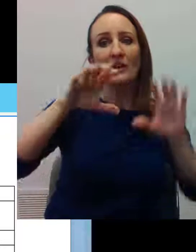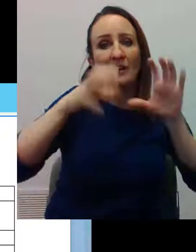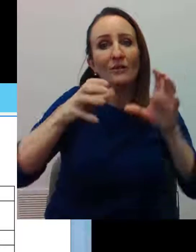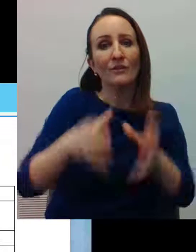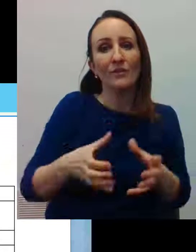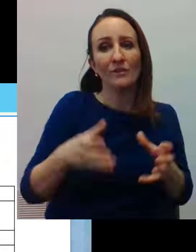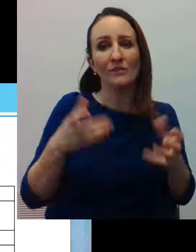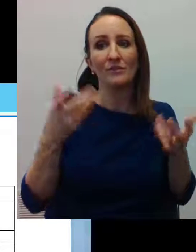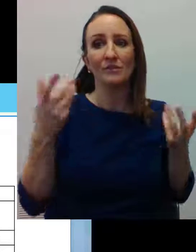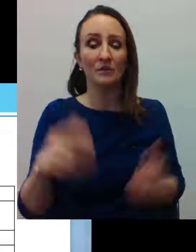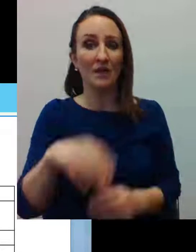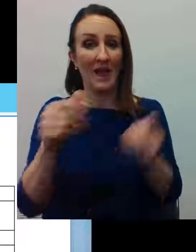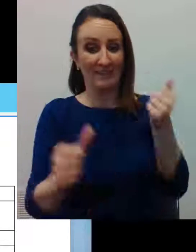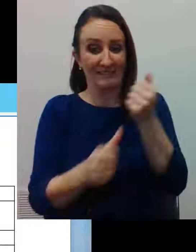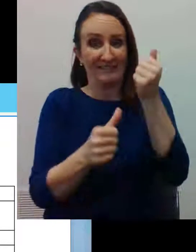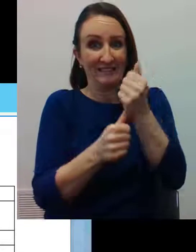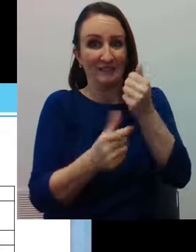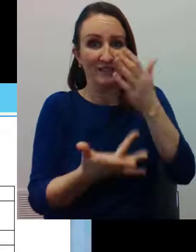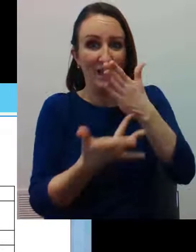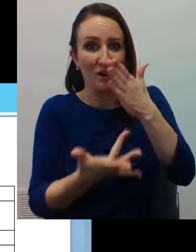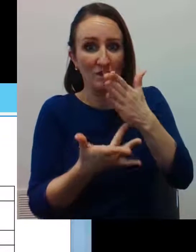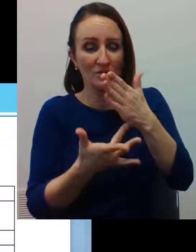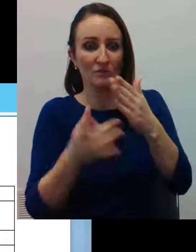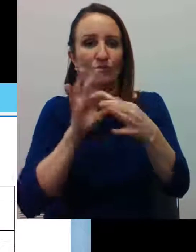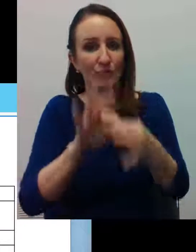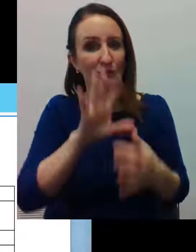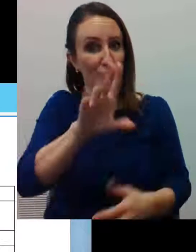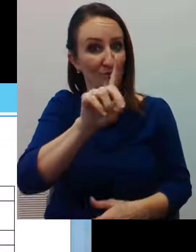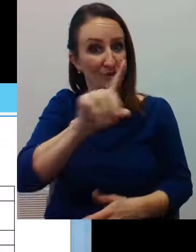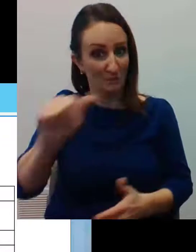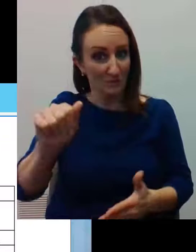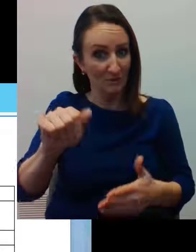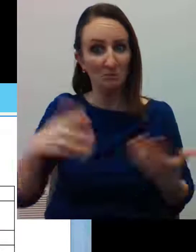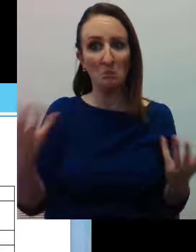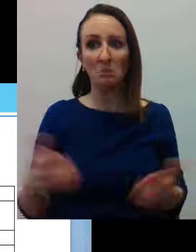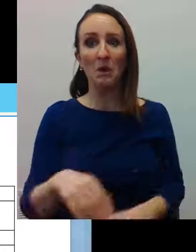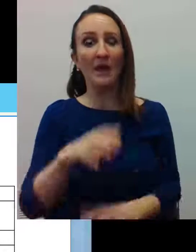Another big category is housing. This can include such thing as a down payment for house, rent